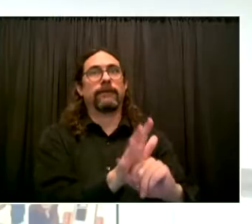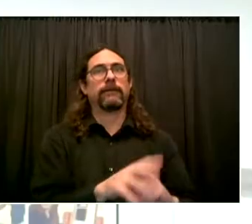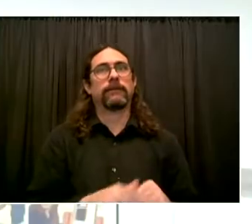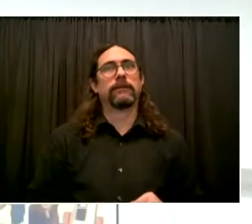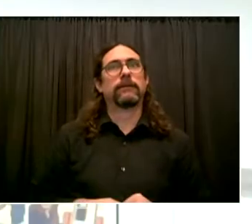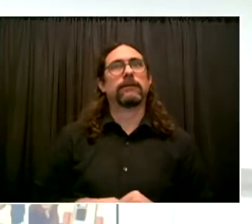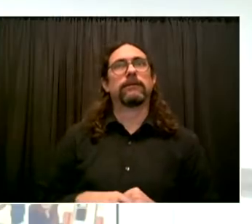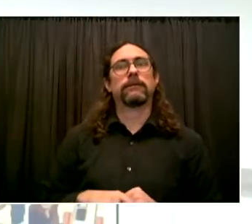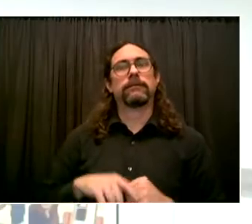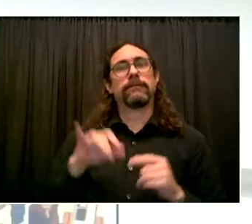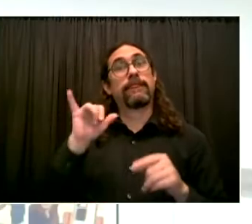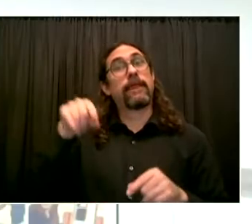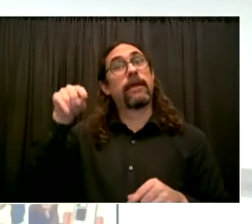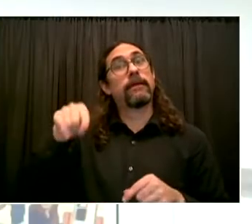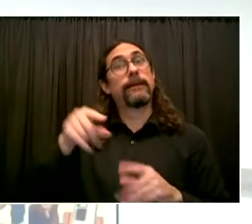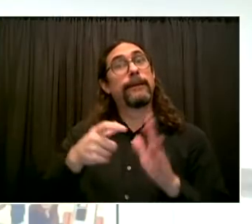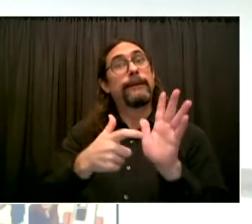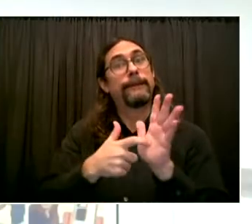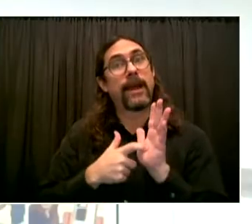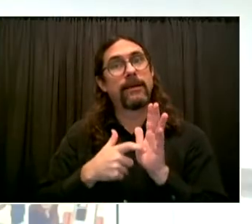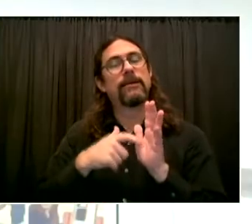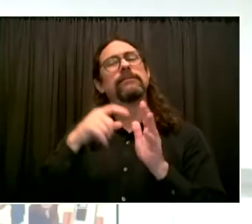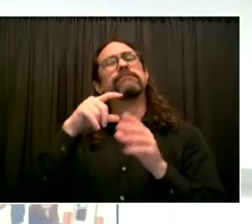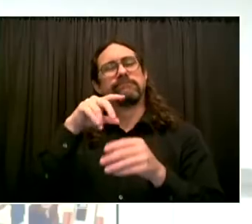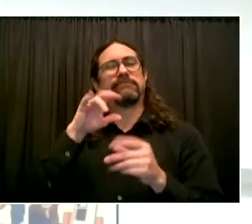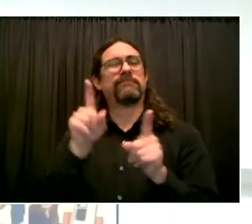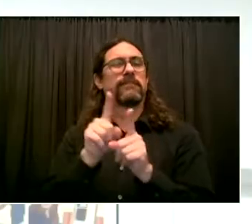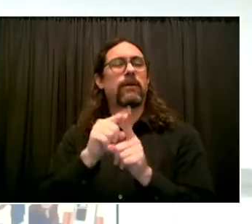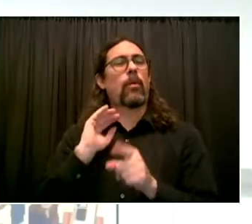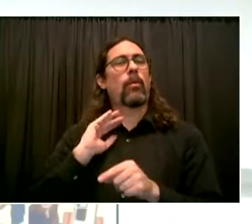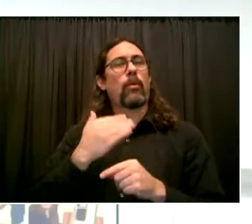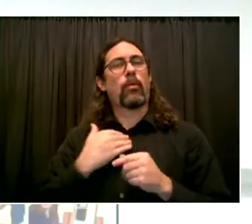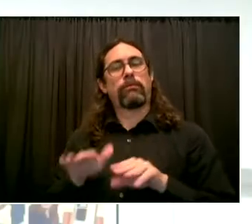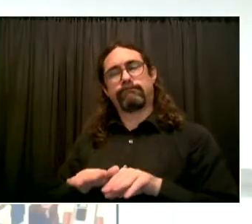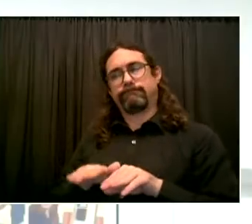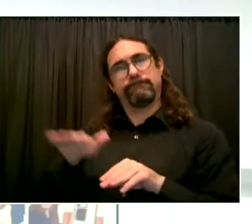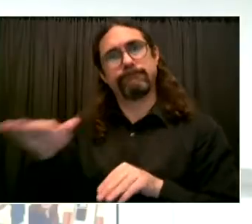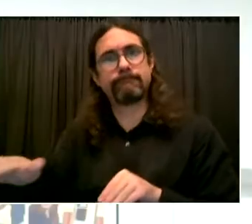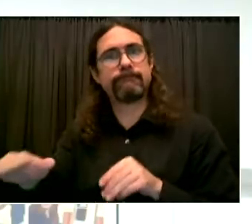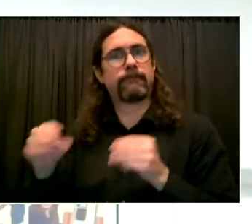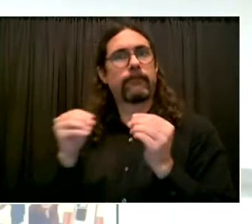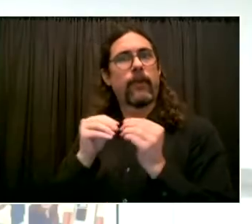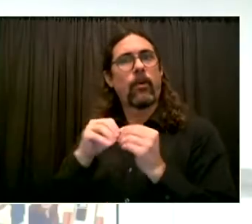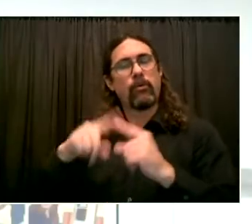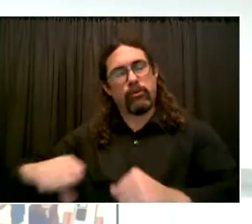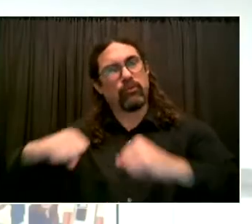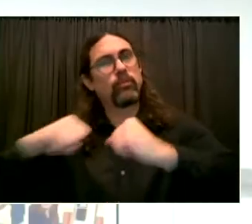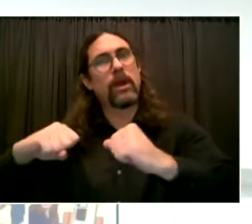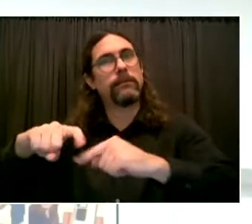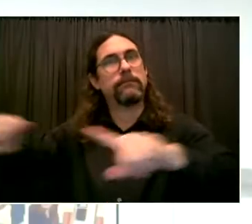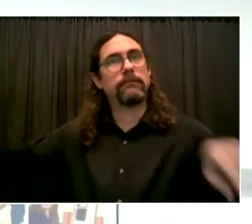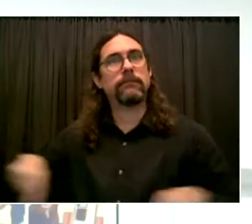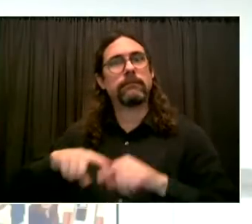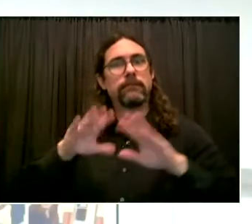COVID-19 AND THE LOGICAL STEP TO